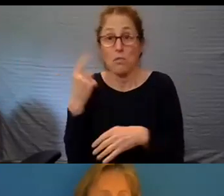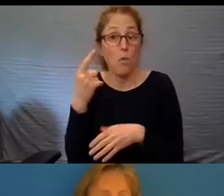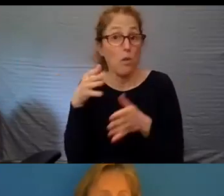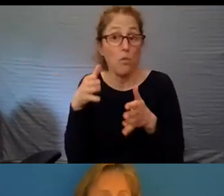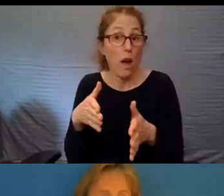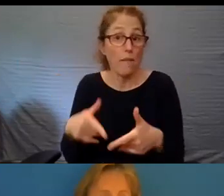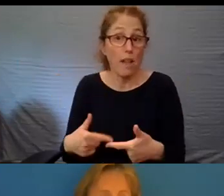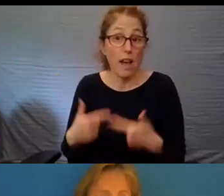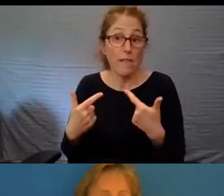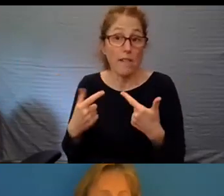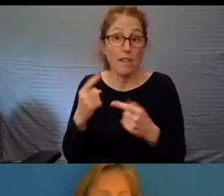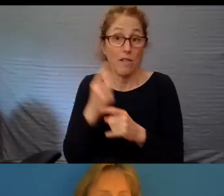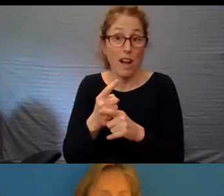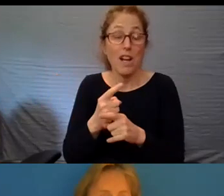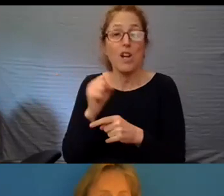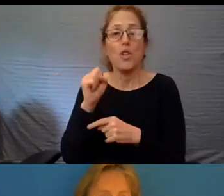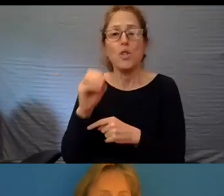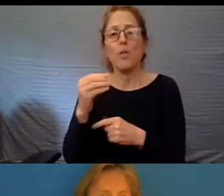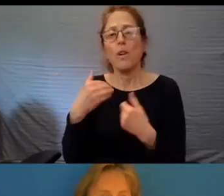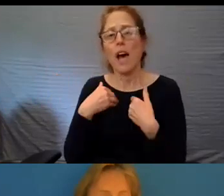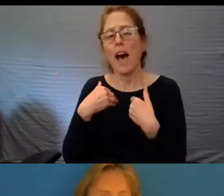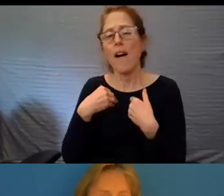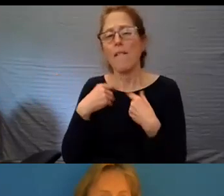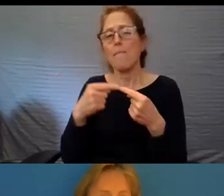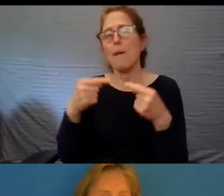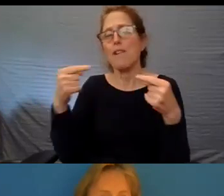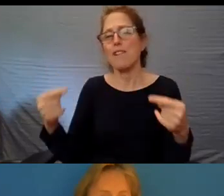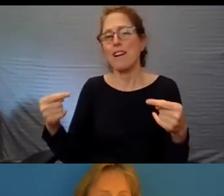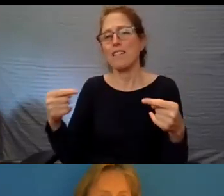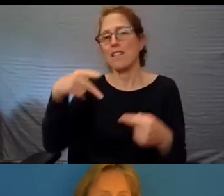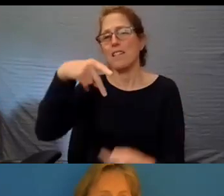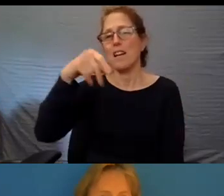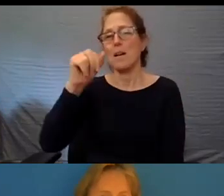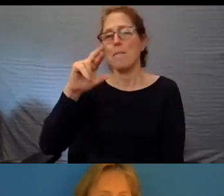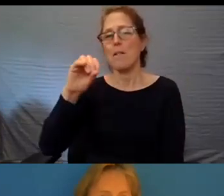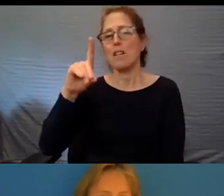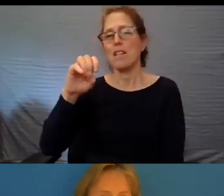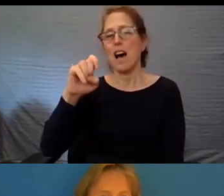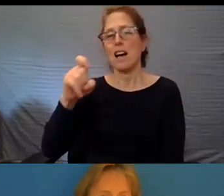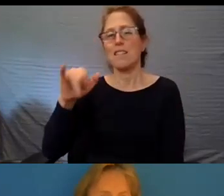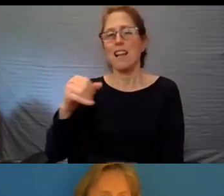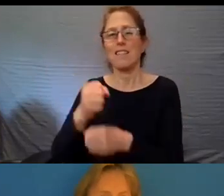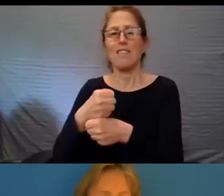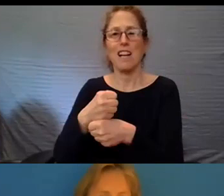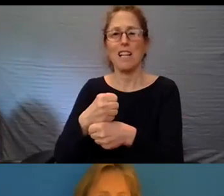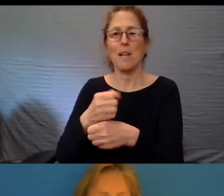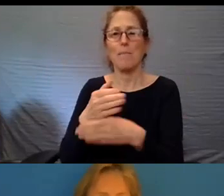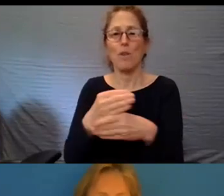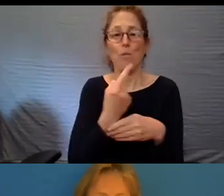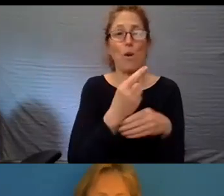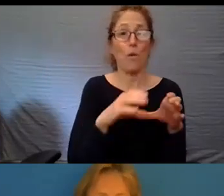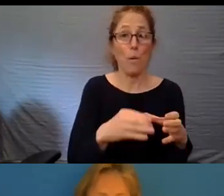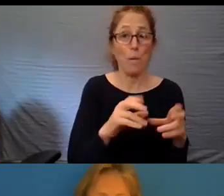So there's this paradox that's painted between one group of people making a judgment